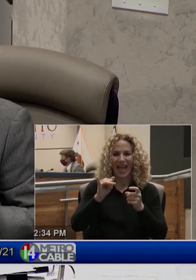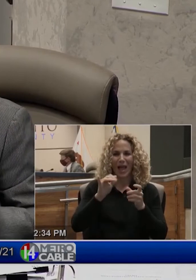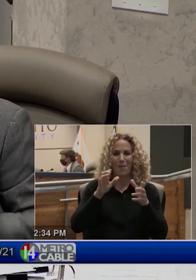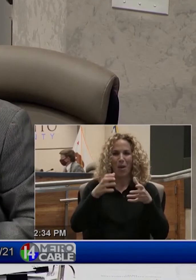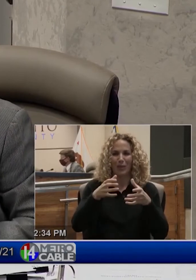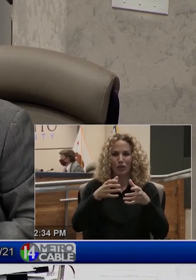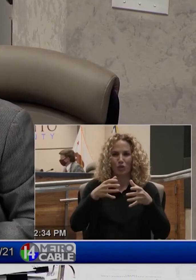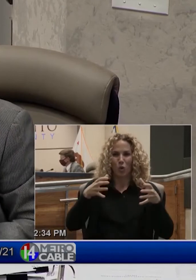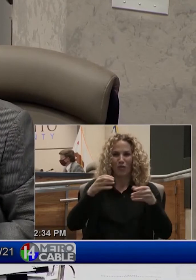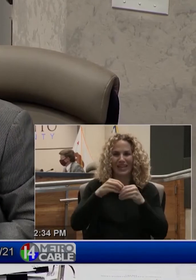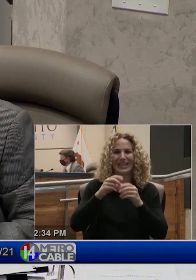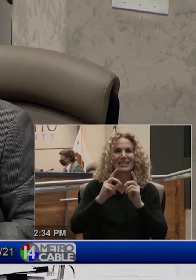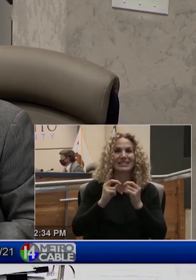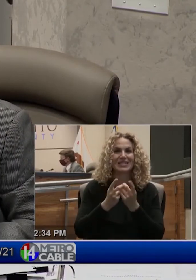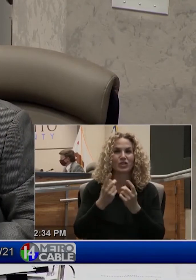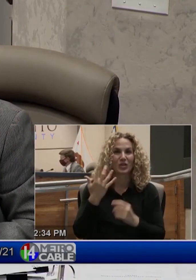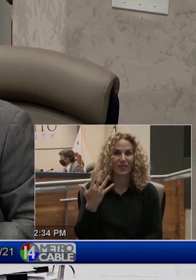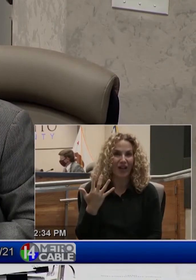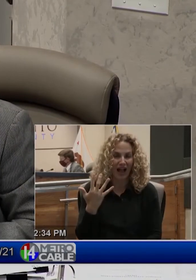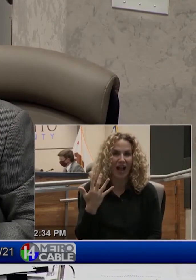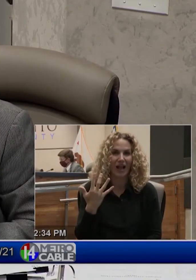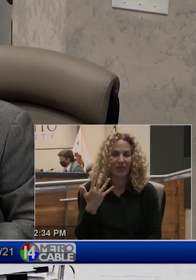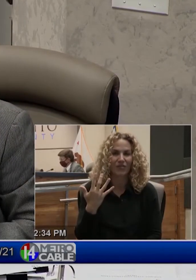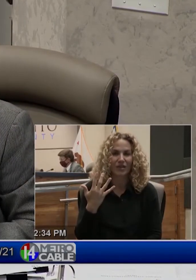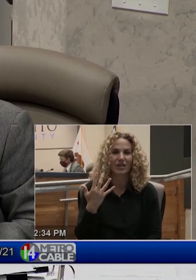REDISTRICTING. AGAIN WE'RE A LONG WAYS FROM